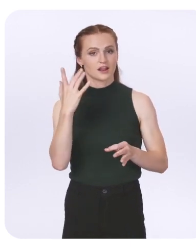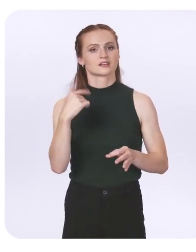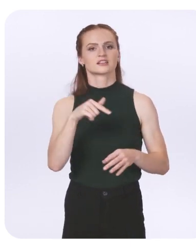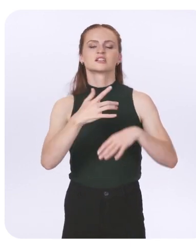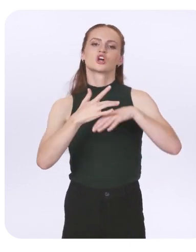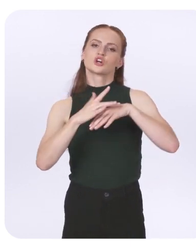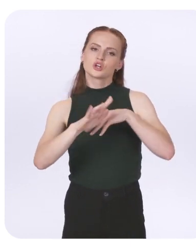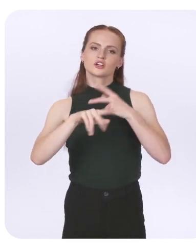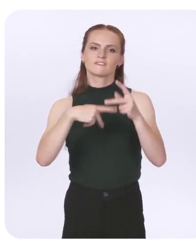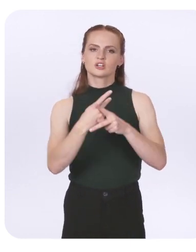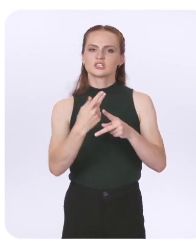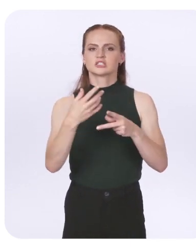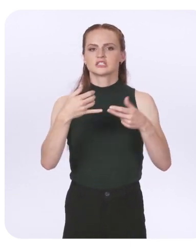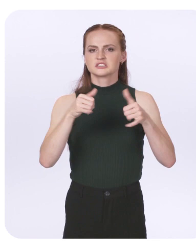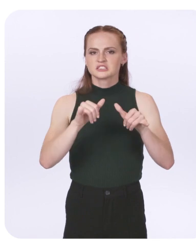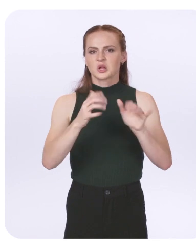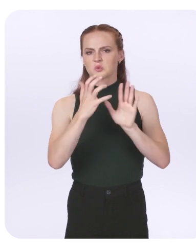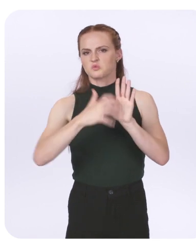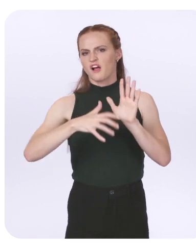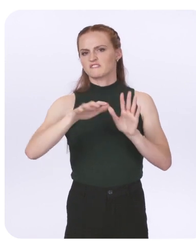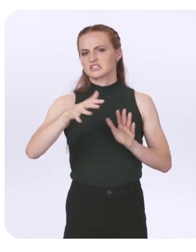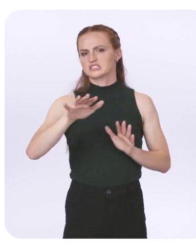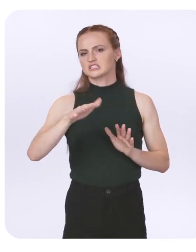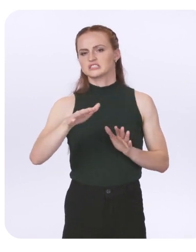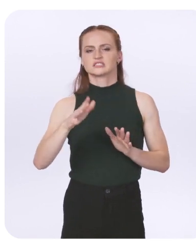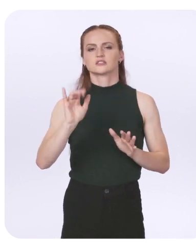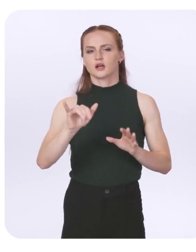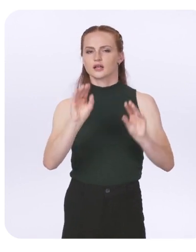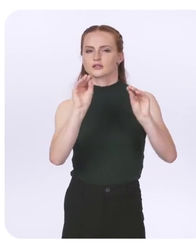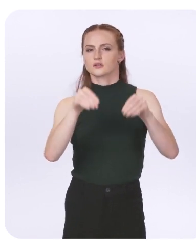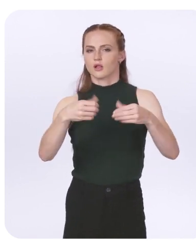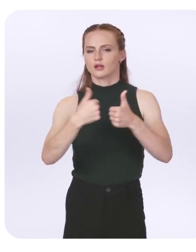So installing the game required a little bit of technical knowledge,